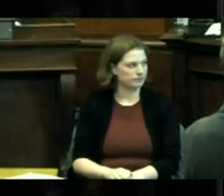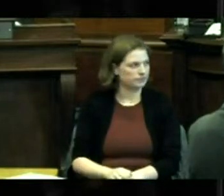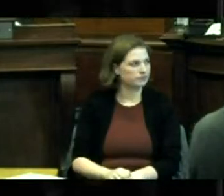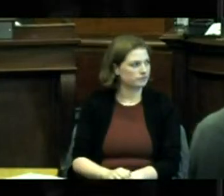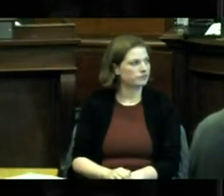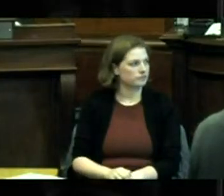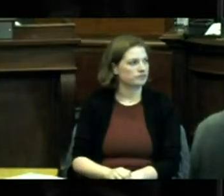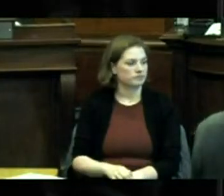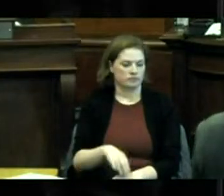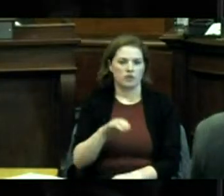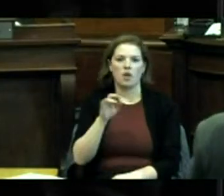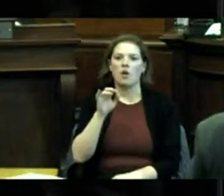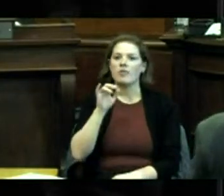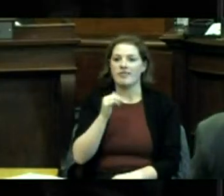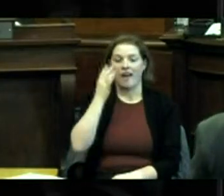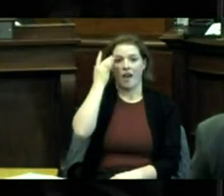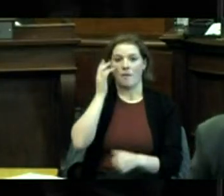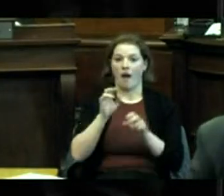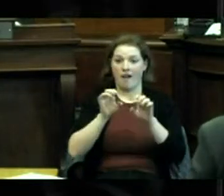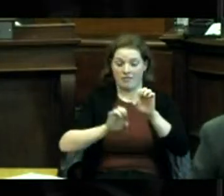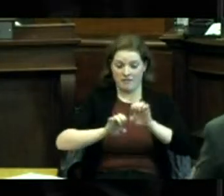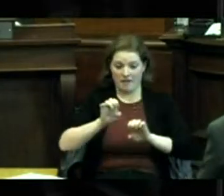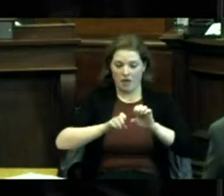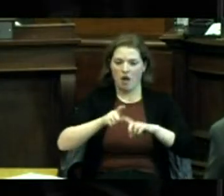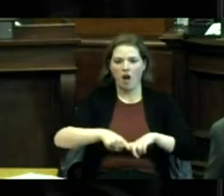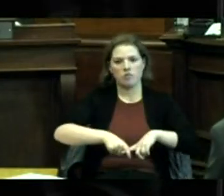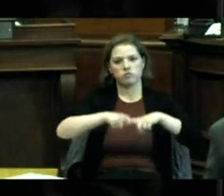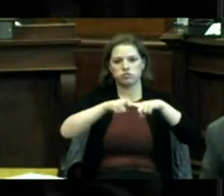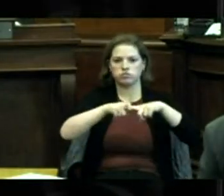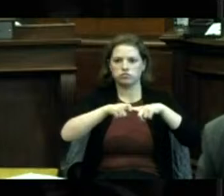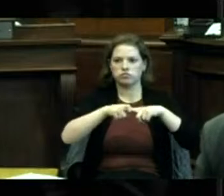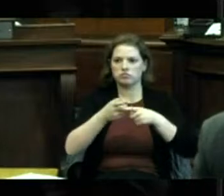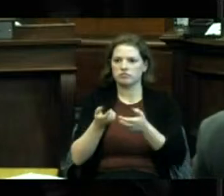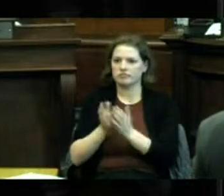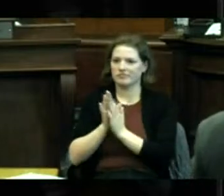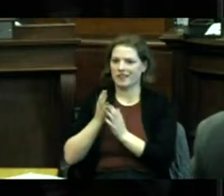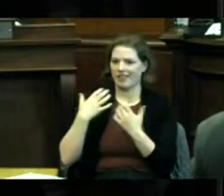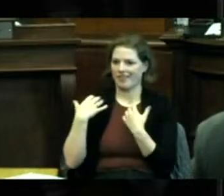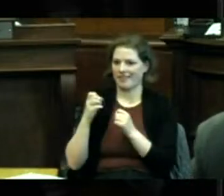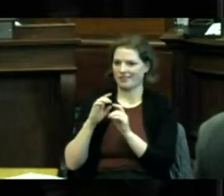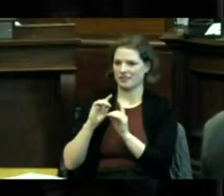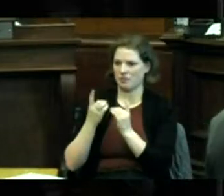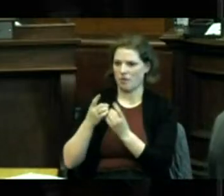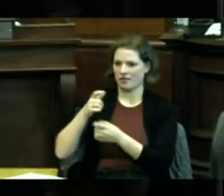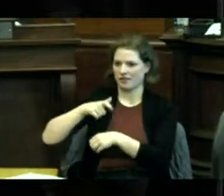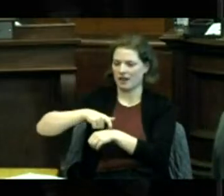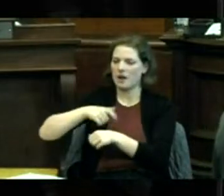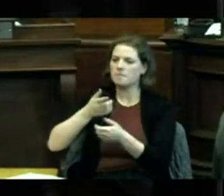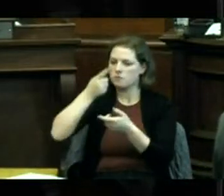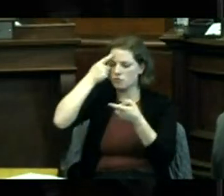make good, informed decisions about how we're going to comply with Lt2. So that is why we